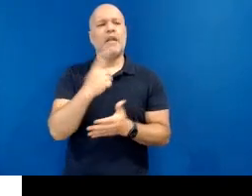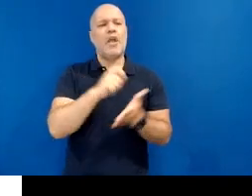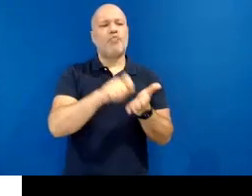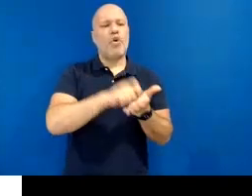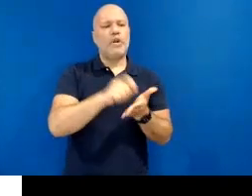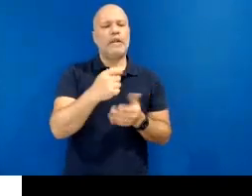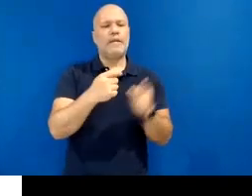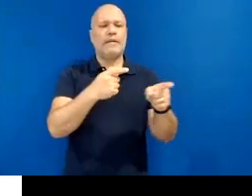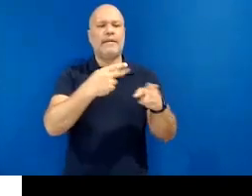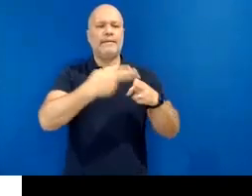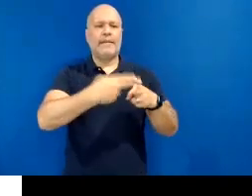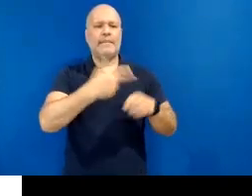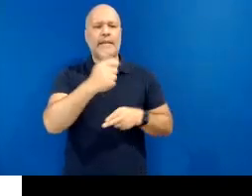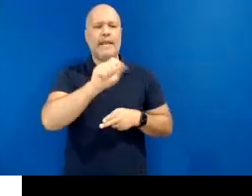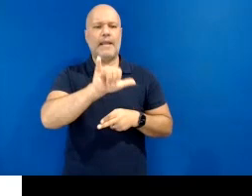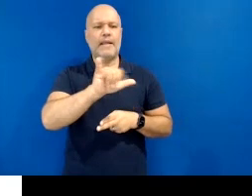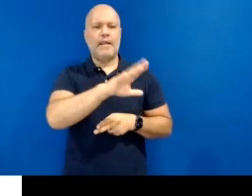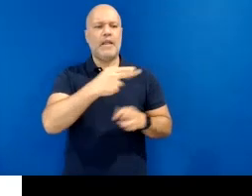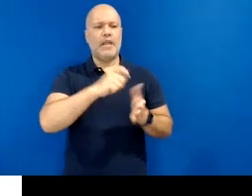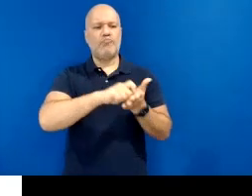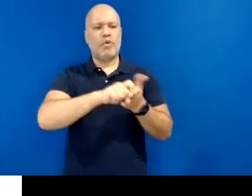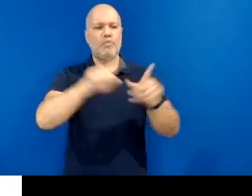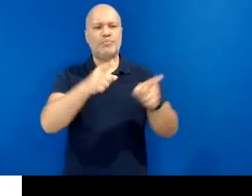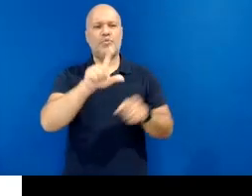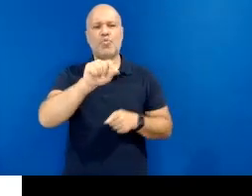And when you get the link and you get a chance to look that up,